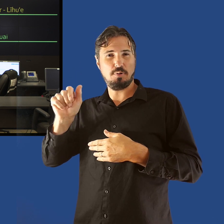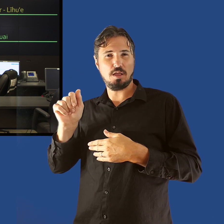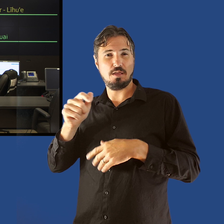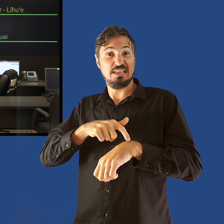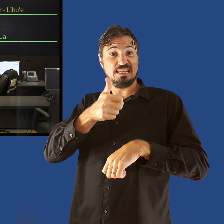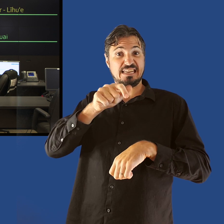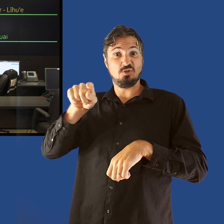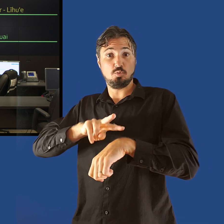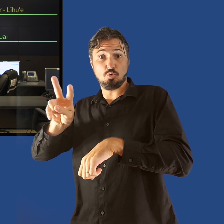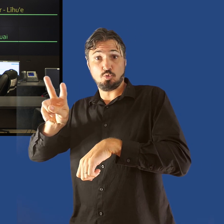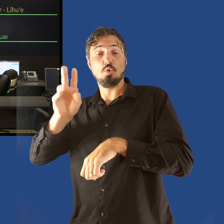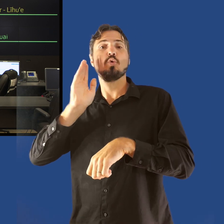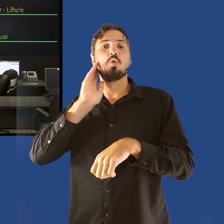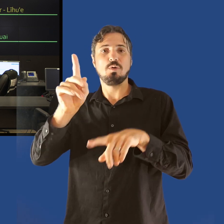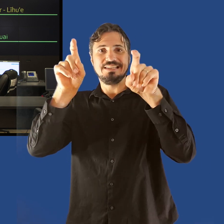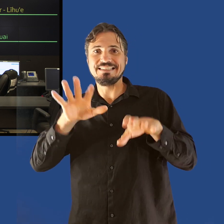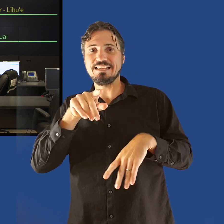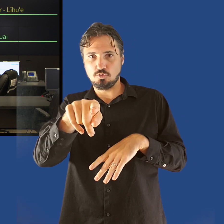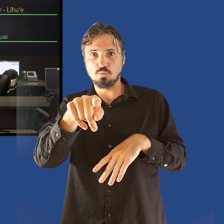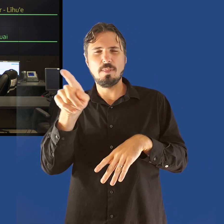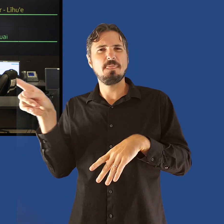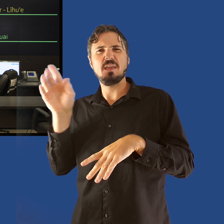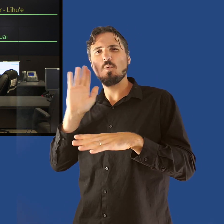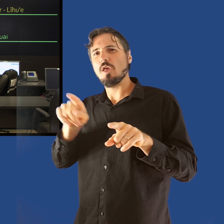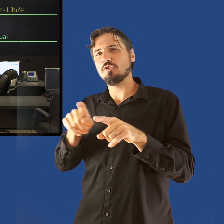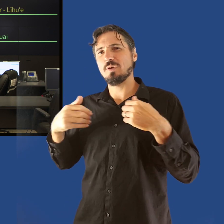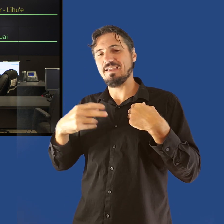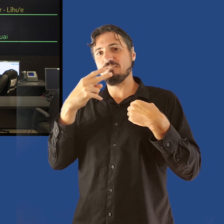The clinic will also offer two specimen collection events this week in Kilauea.